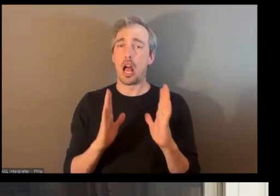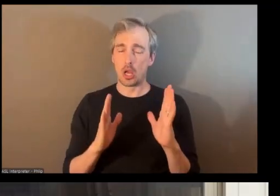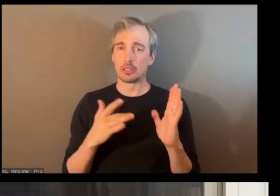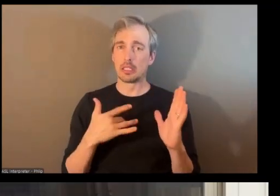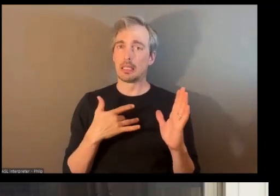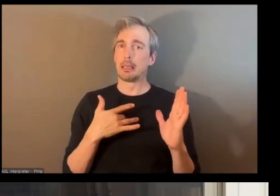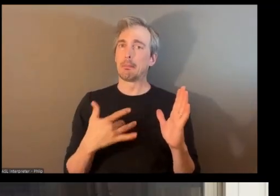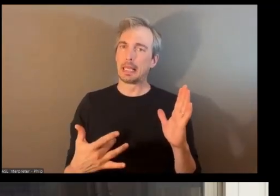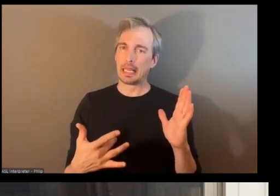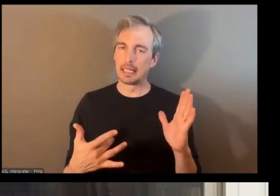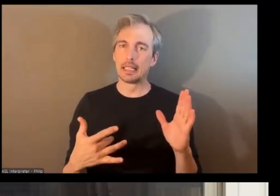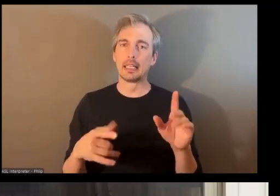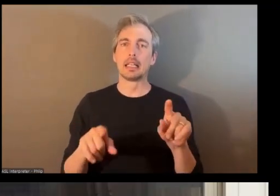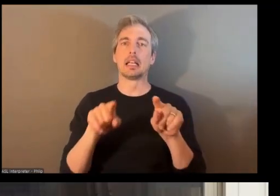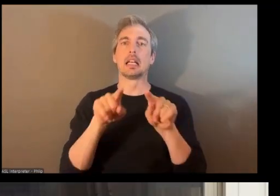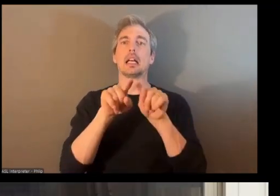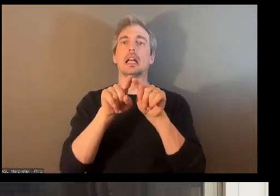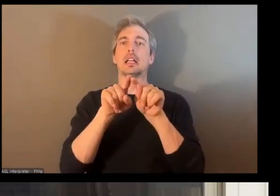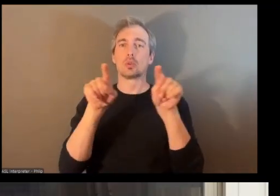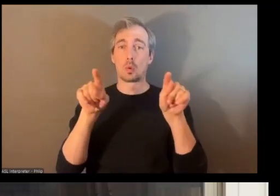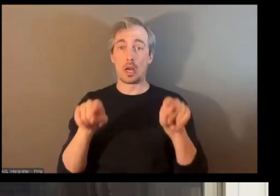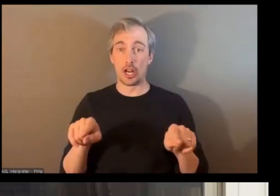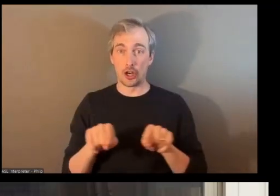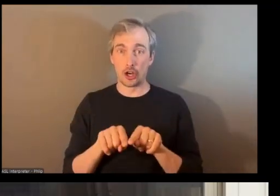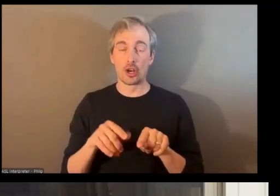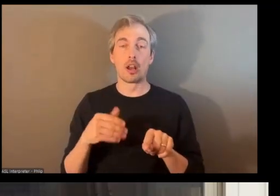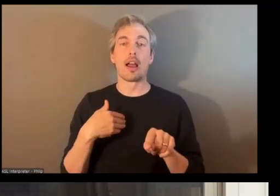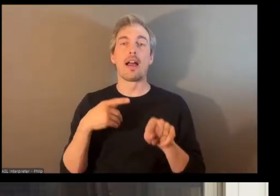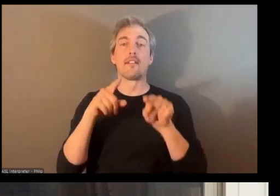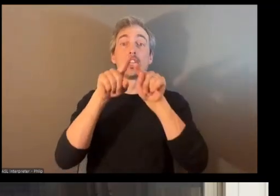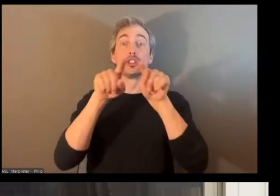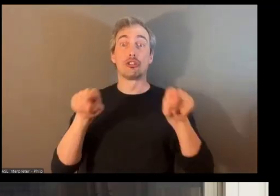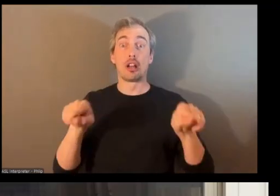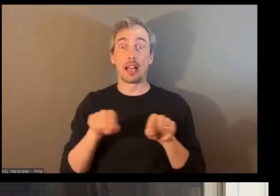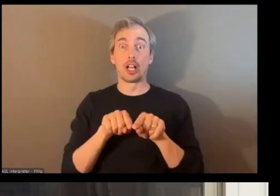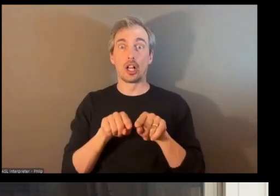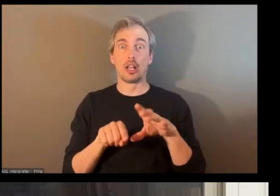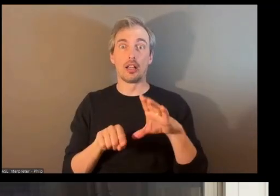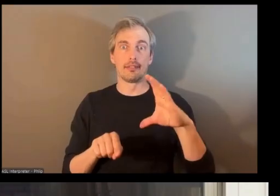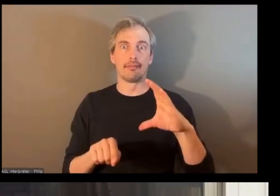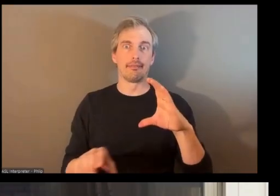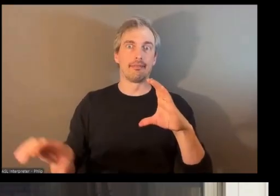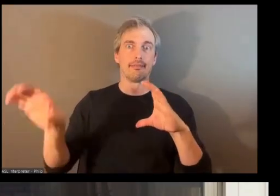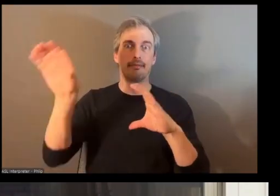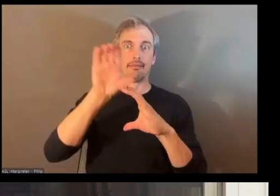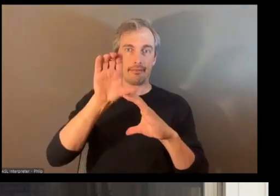triangular roof and whatever. But if you look at a fish, then the majority of fishes